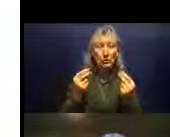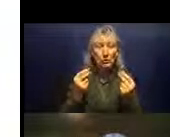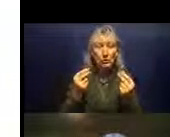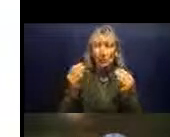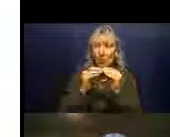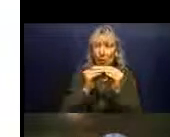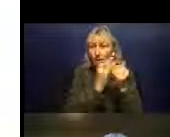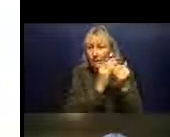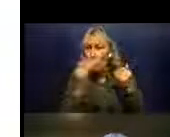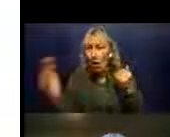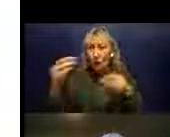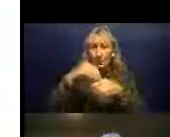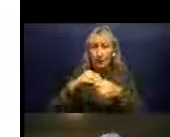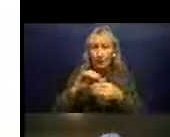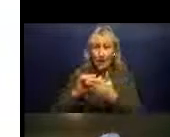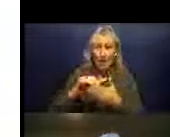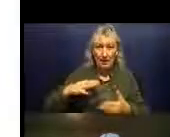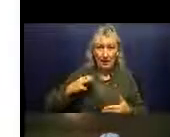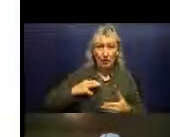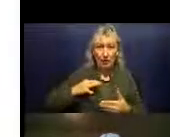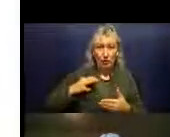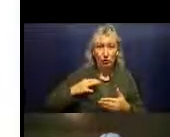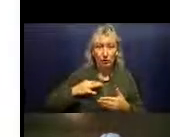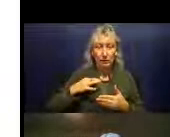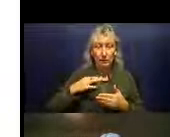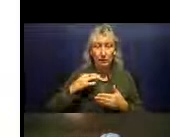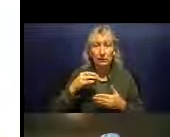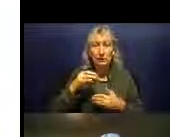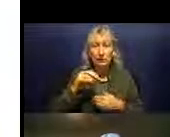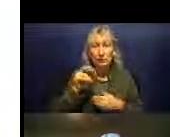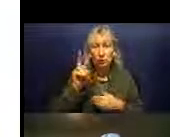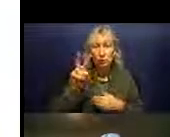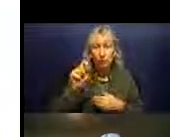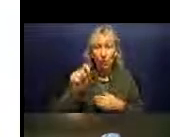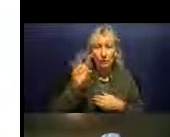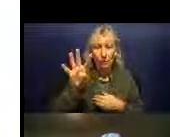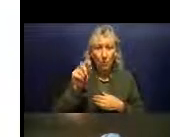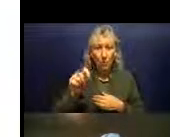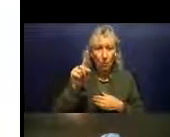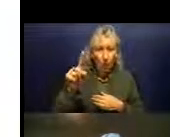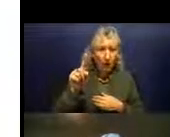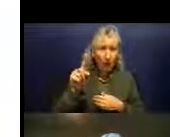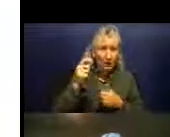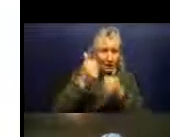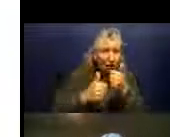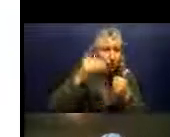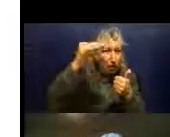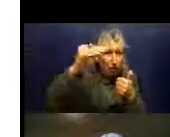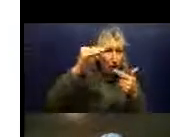So this is, almost like a glossary for the application purposes, you know.